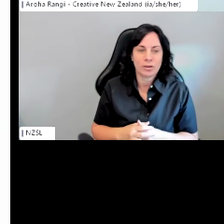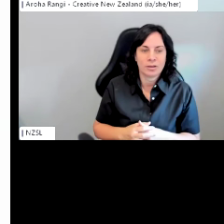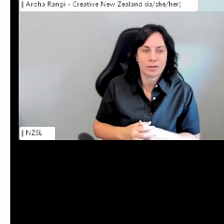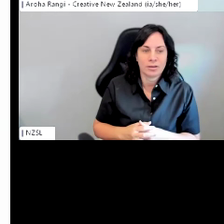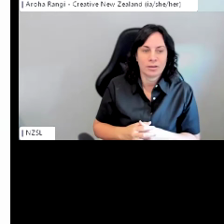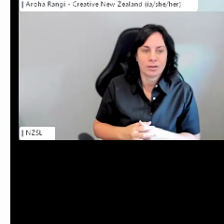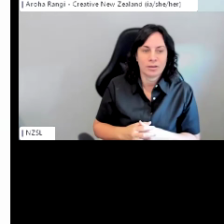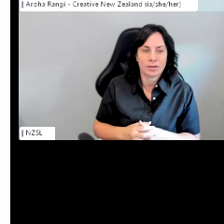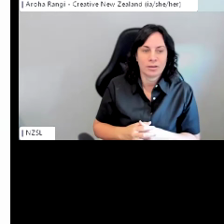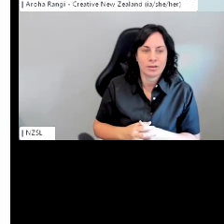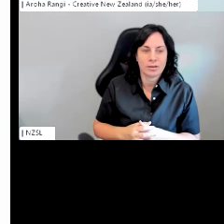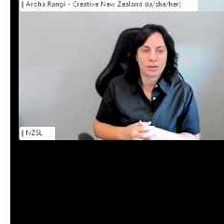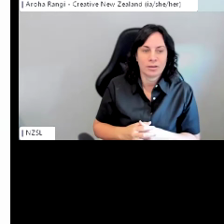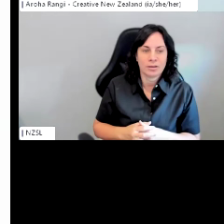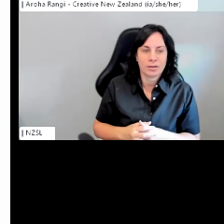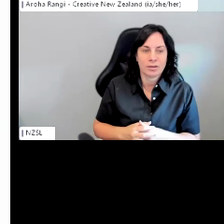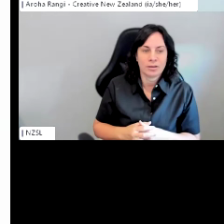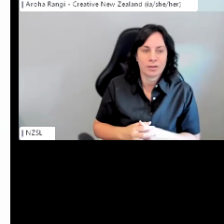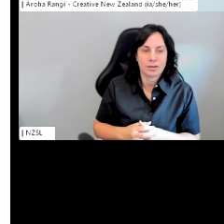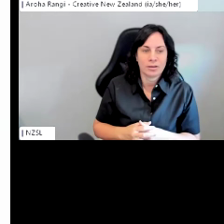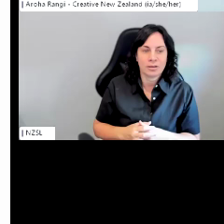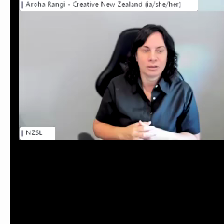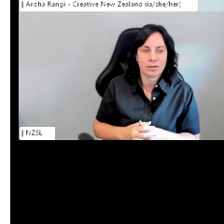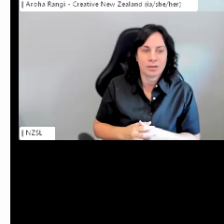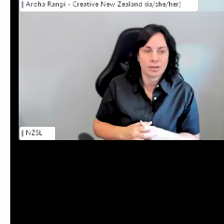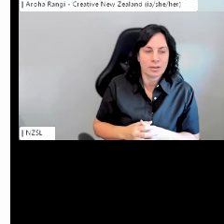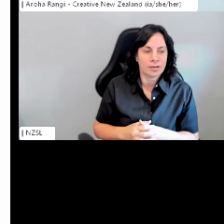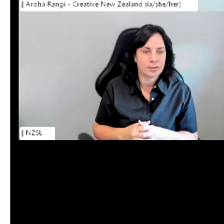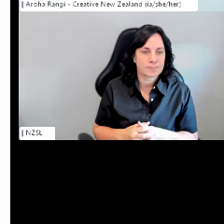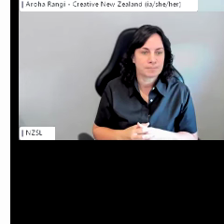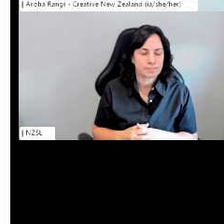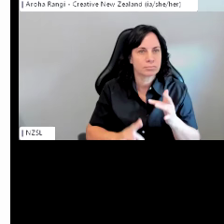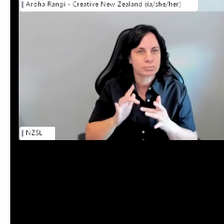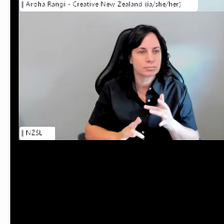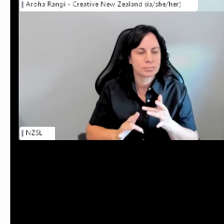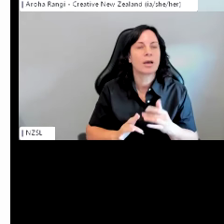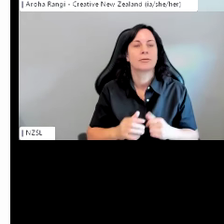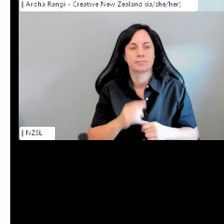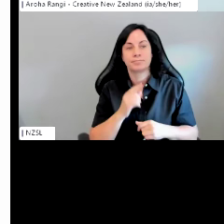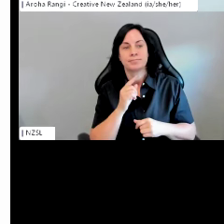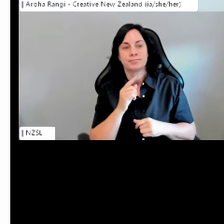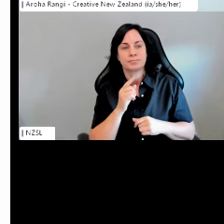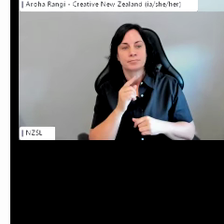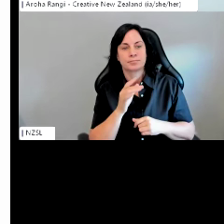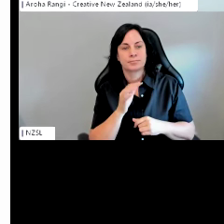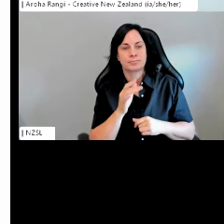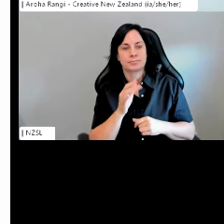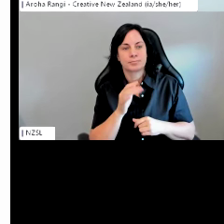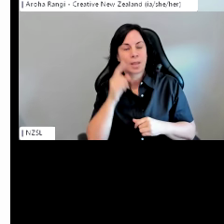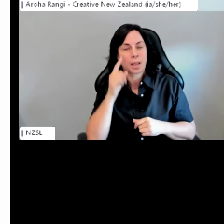events or whatever. Um these people are literally looking for some topic that they are fascinated by